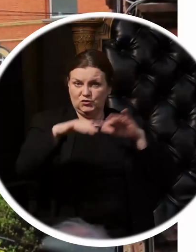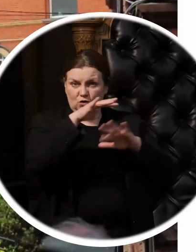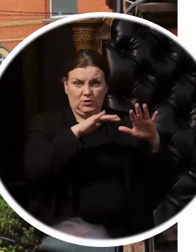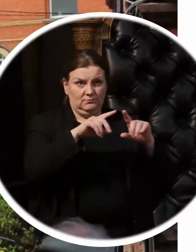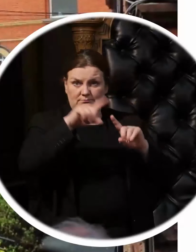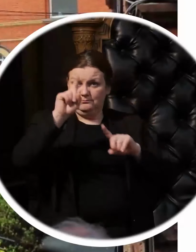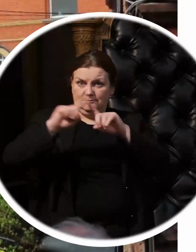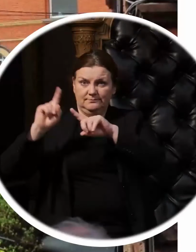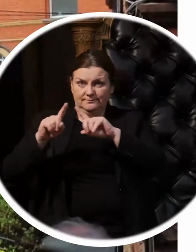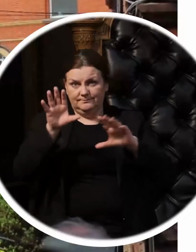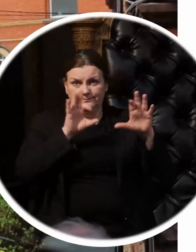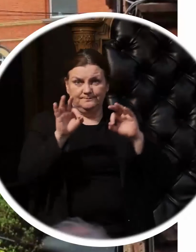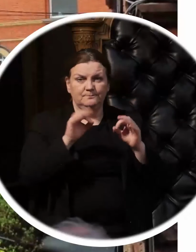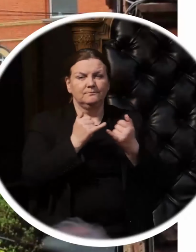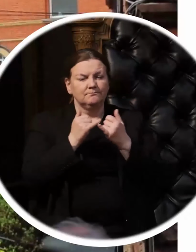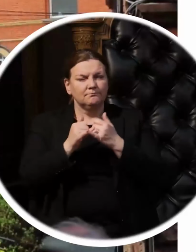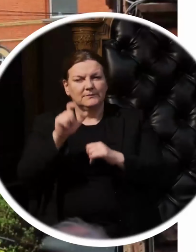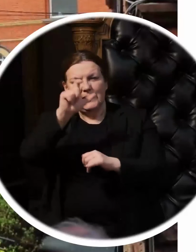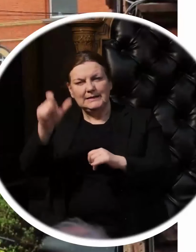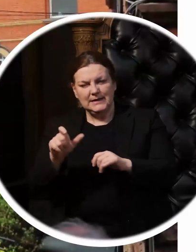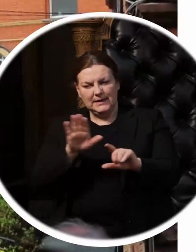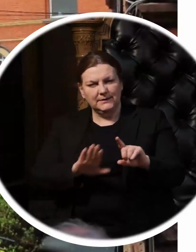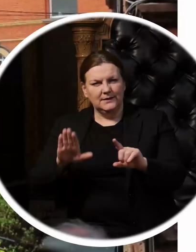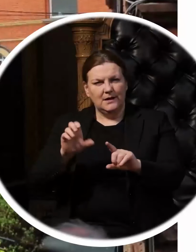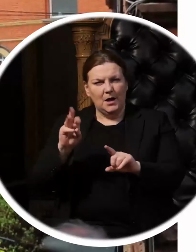this eclectic mix of Lombardic, Italianate and Tudor.